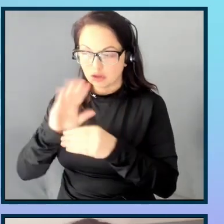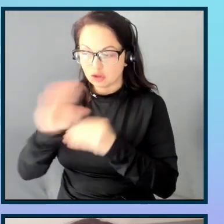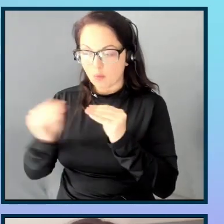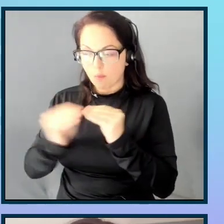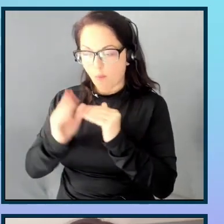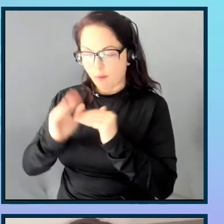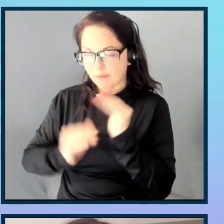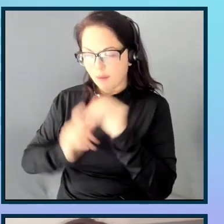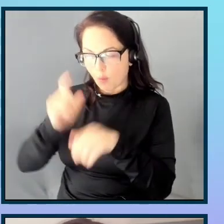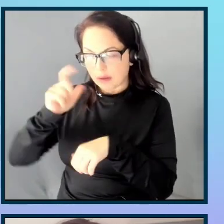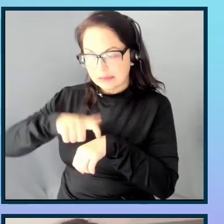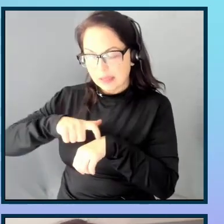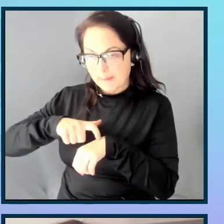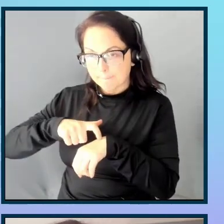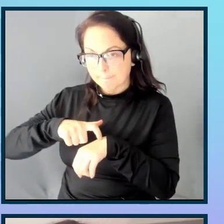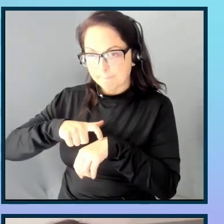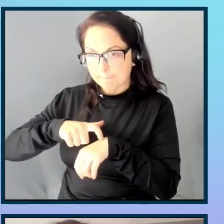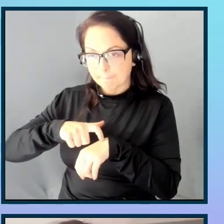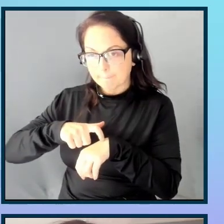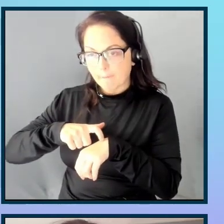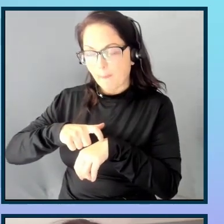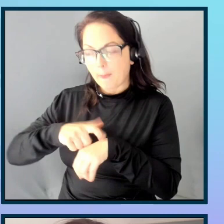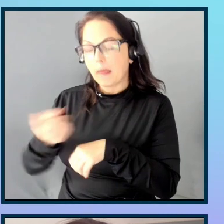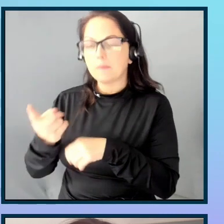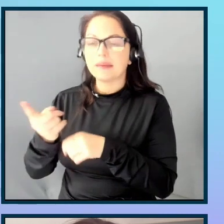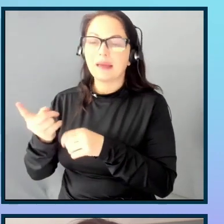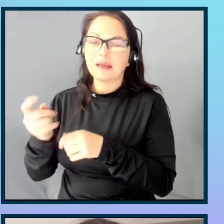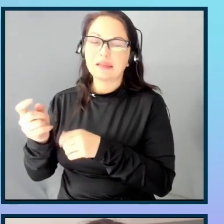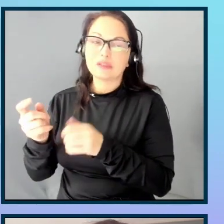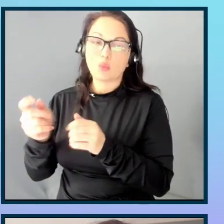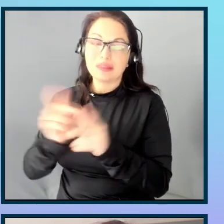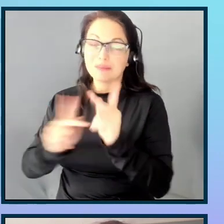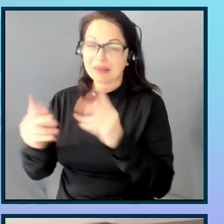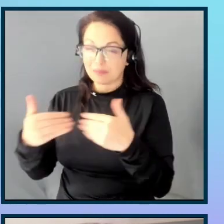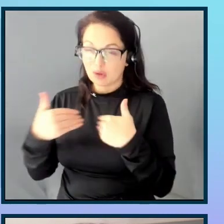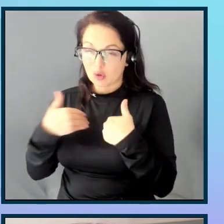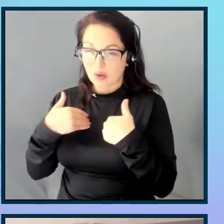especially for people with certain cognitive limitations,